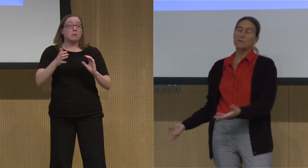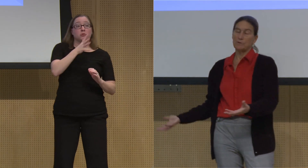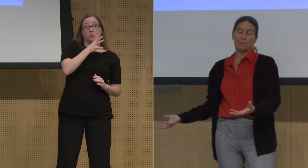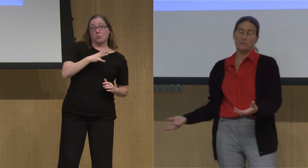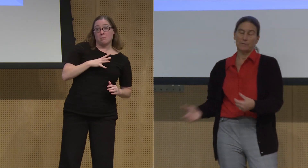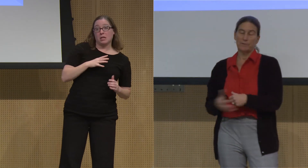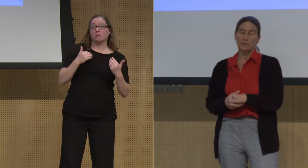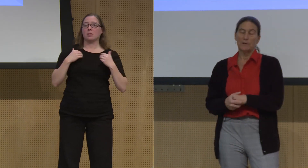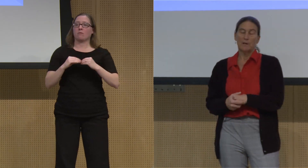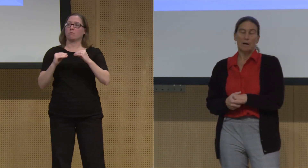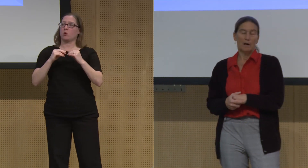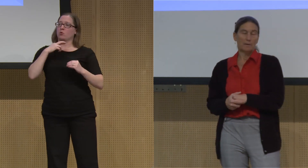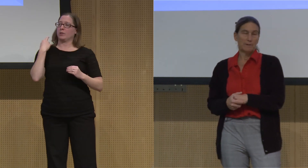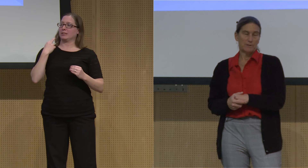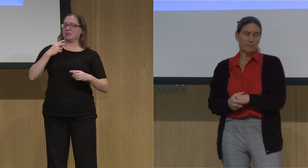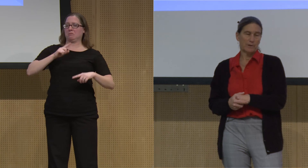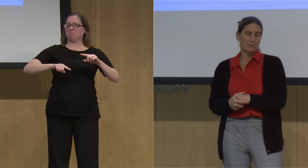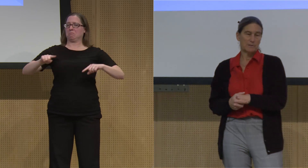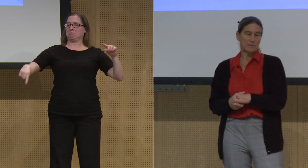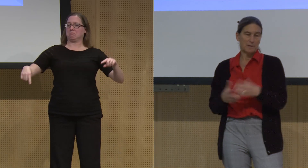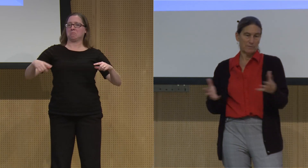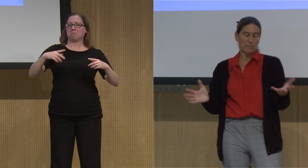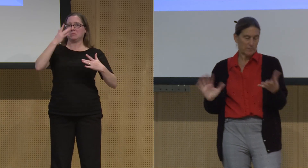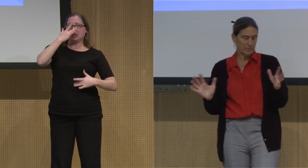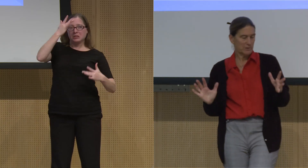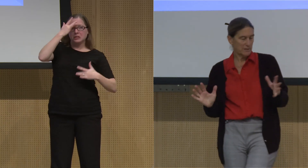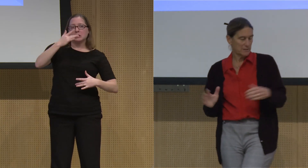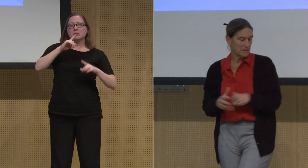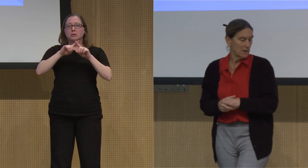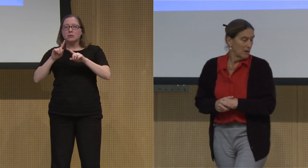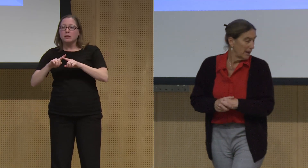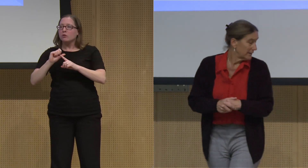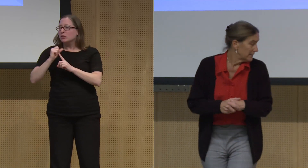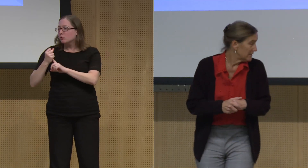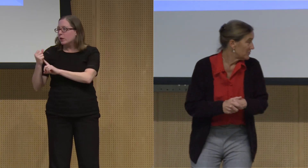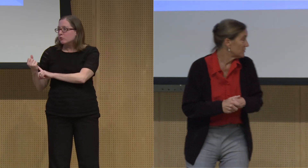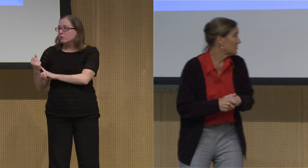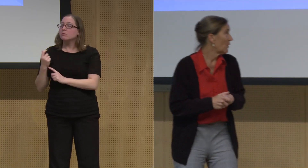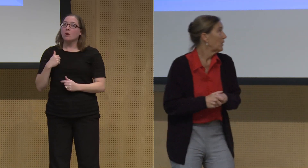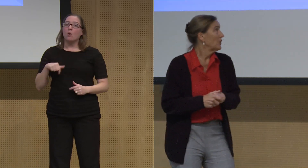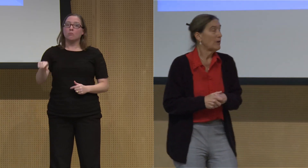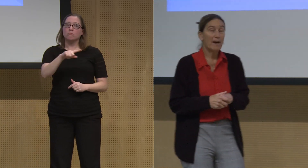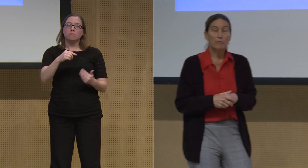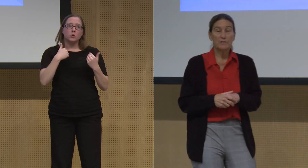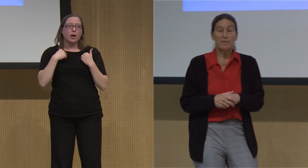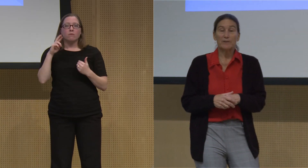DO IN DIFFERENT-- IN DIFFERENT-- IN DIFFERENT DISEASES AND CONDITIONS. SO YOU HAVE RISK FACTORS.